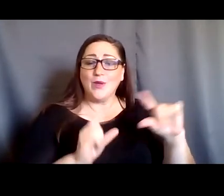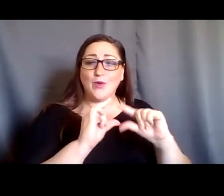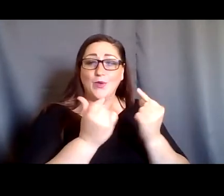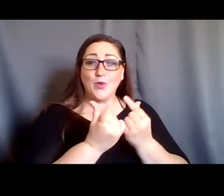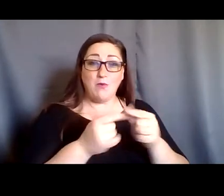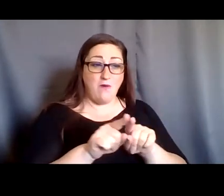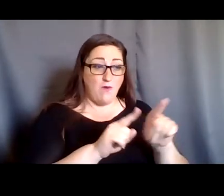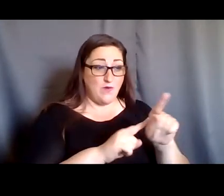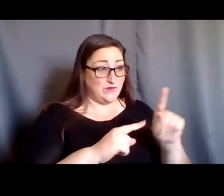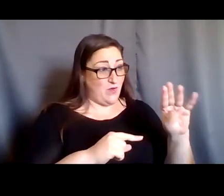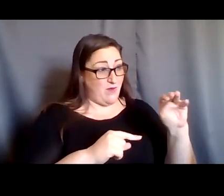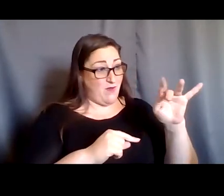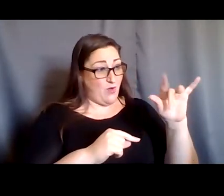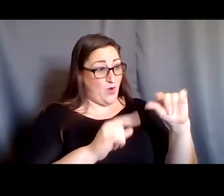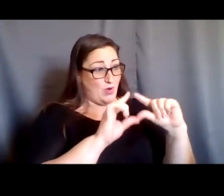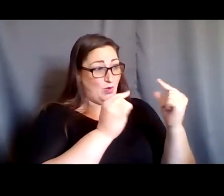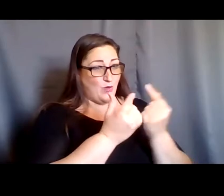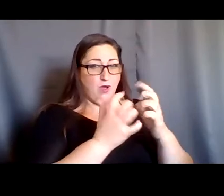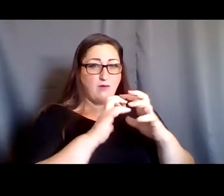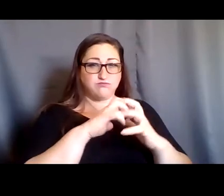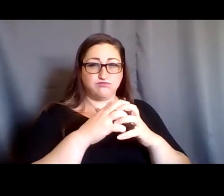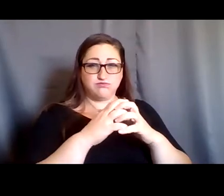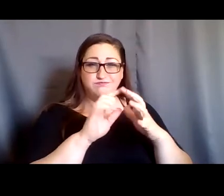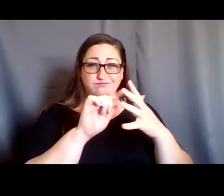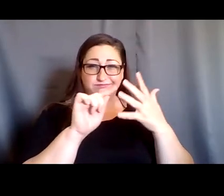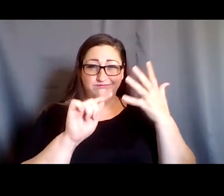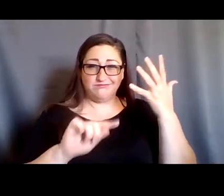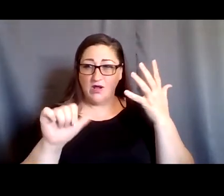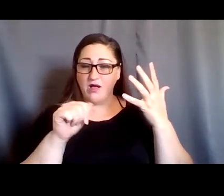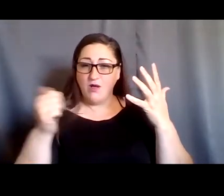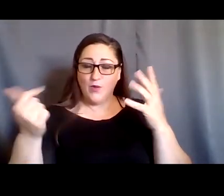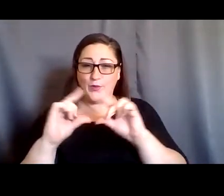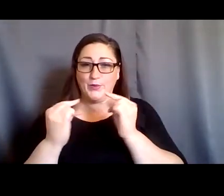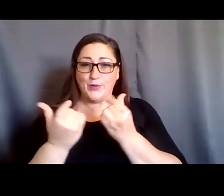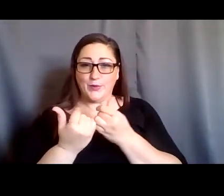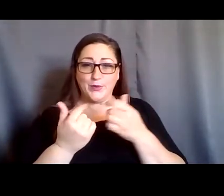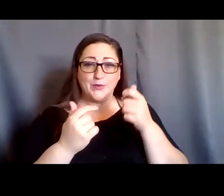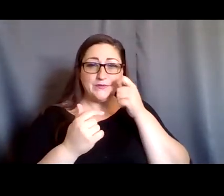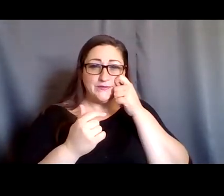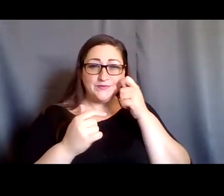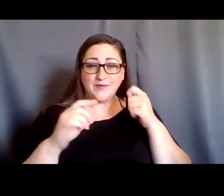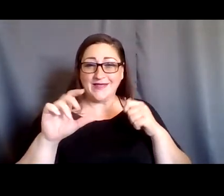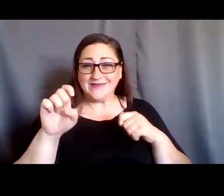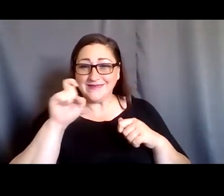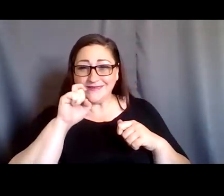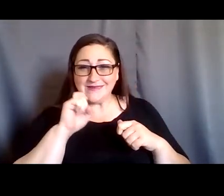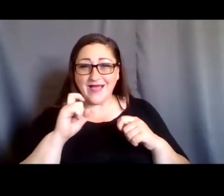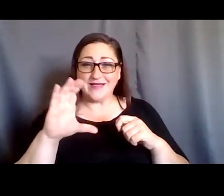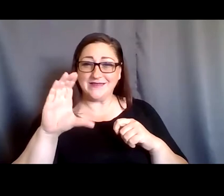Structural racism, class, gender discrimination compound the discrimination that disabled people face.